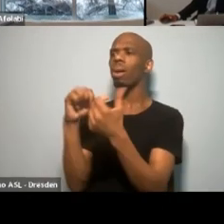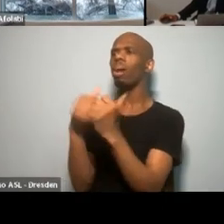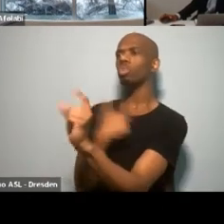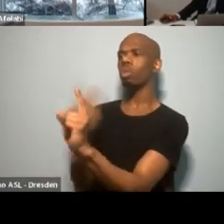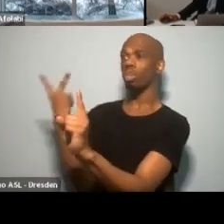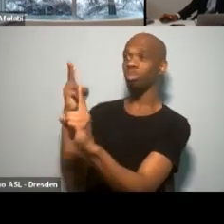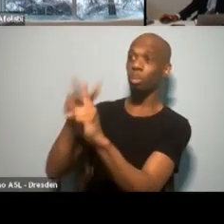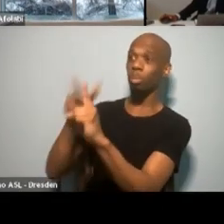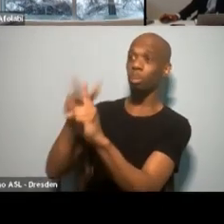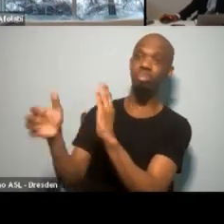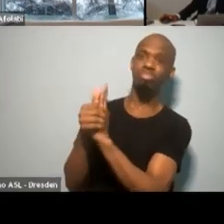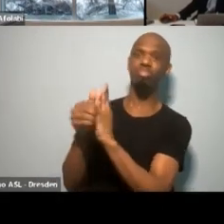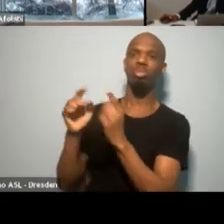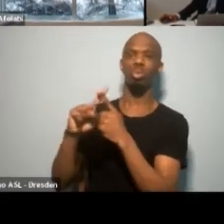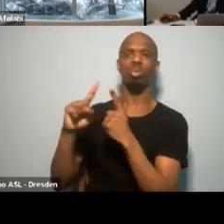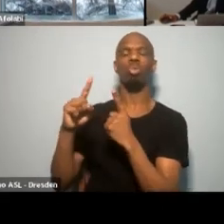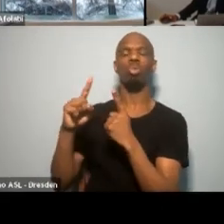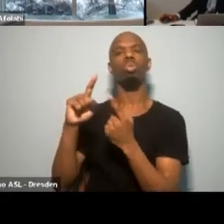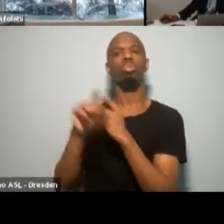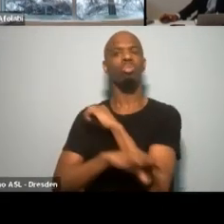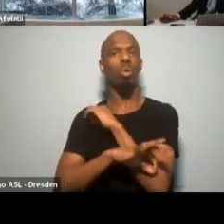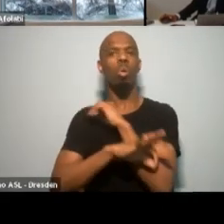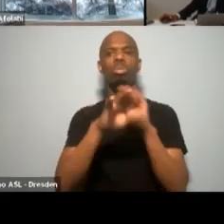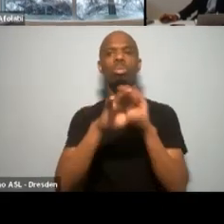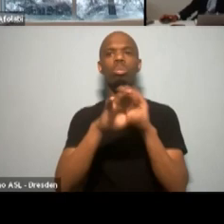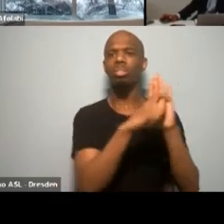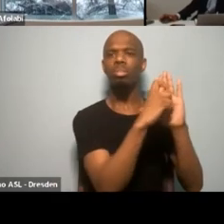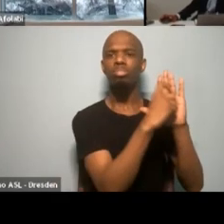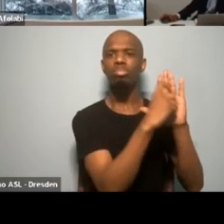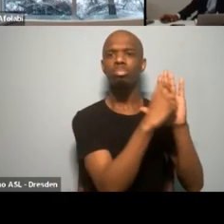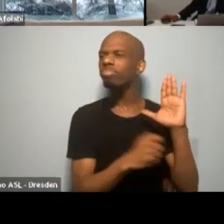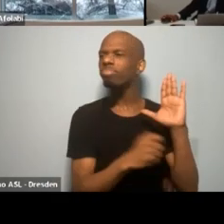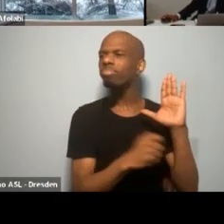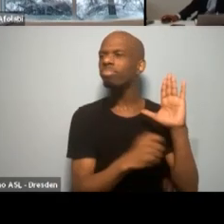especially for informal actors,